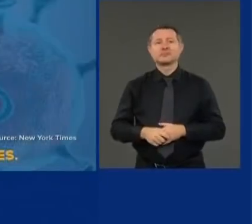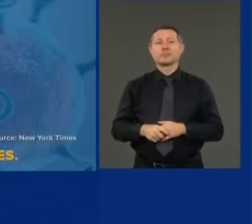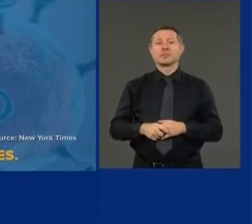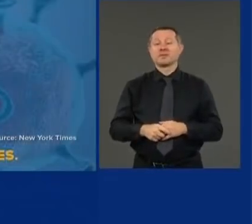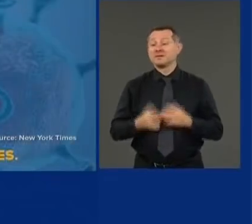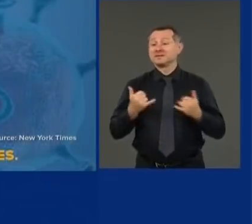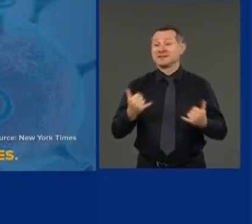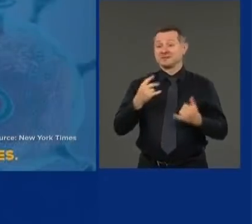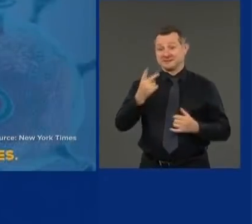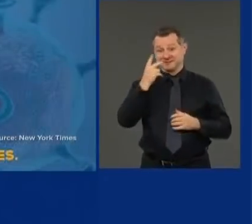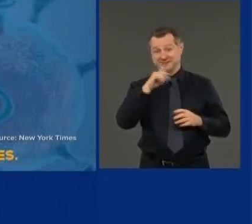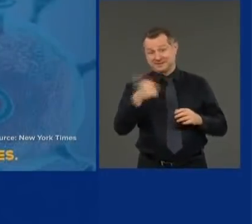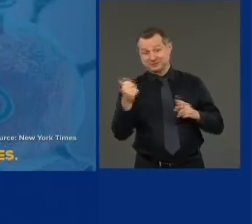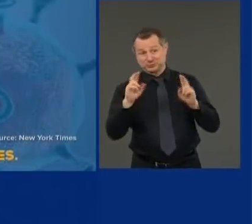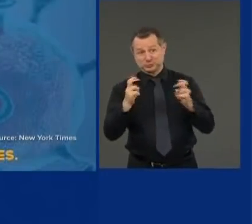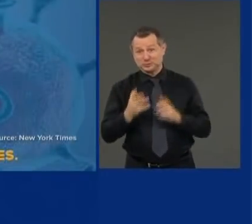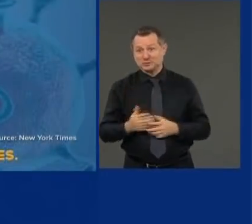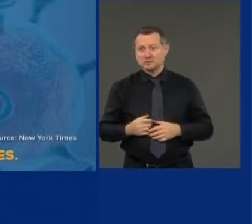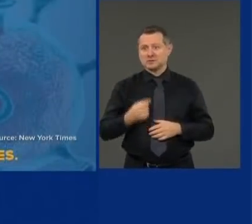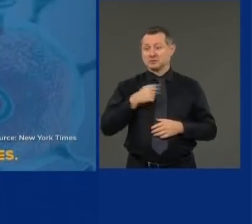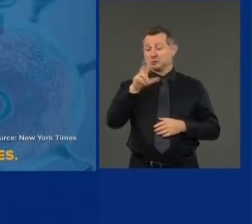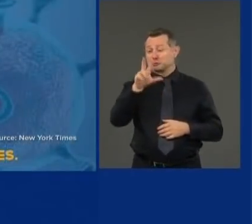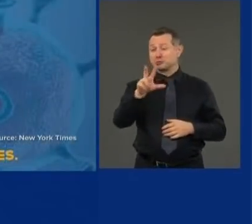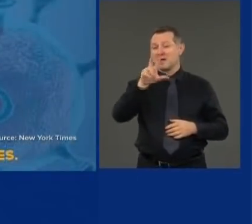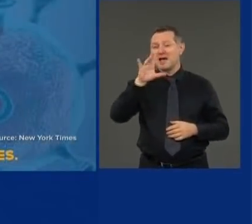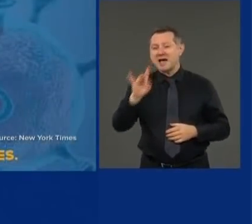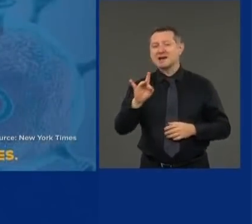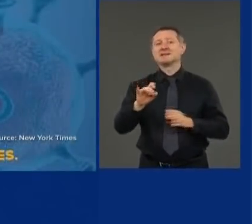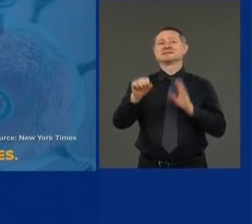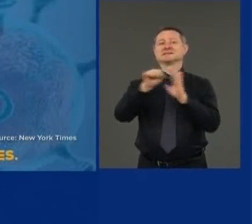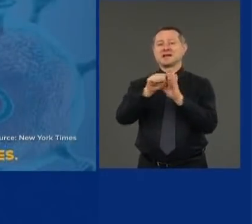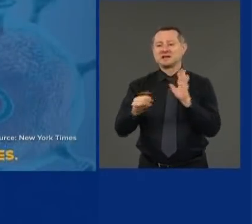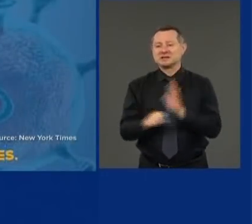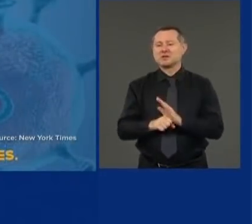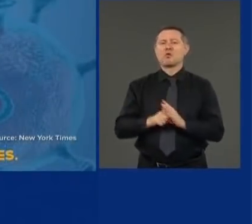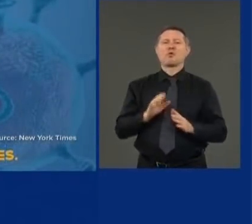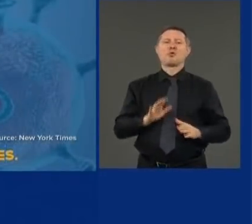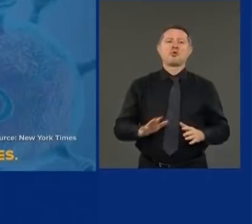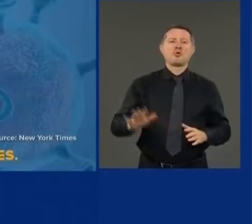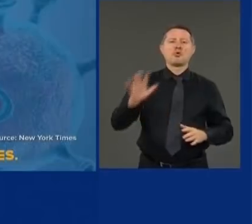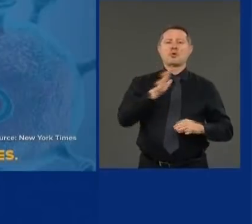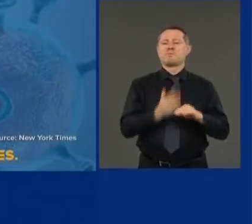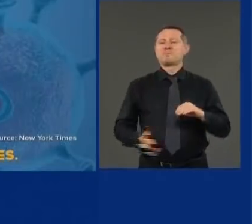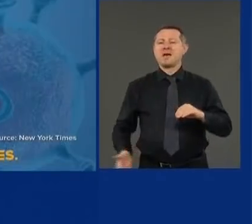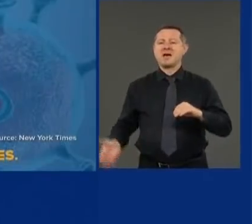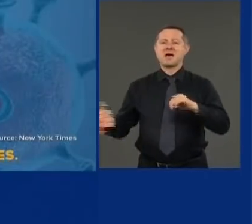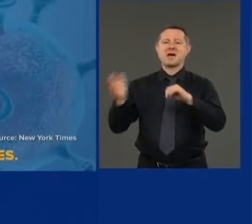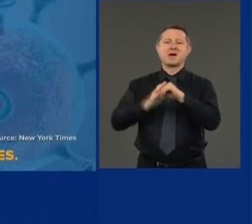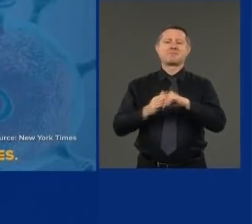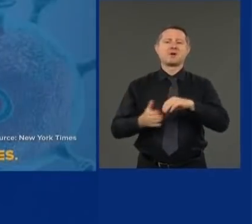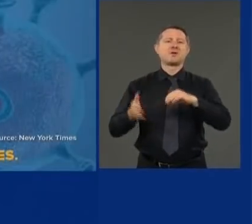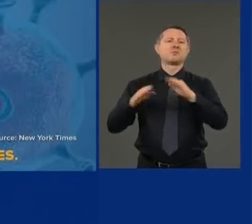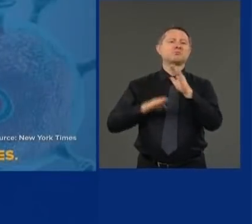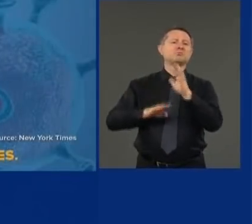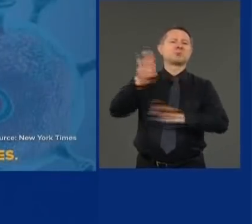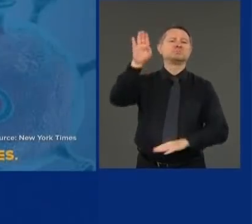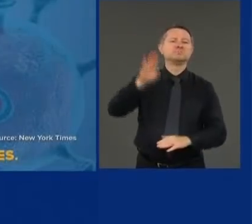THESE BEHAVIORS, THE NUMBERS ARE GOING TO GO UP. IT'S THAT SIMPLE. THE SECOND THREAT IS YOU NOW